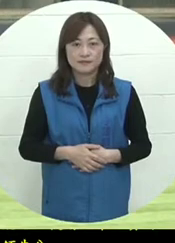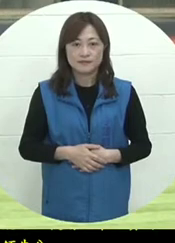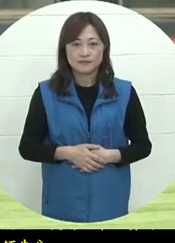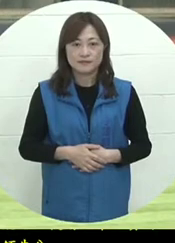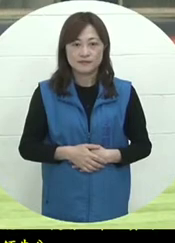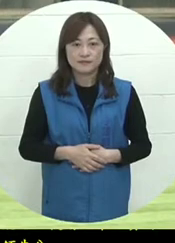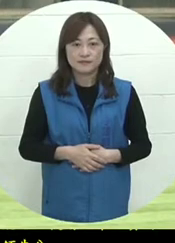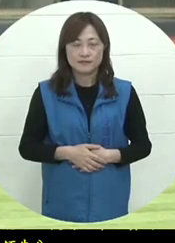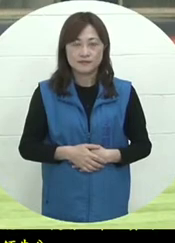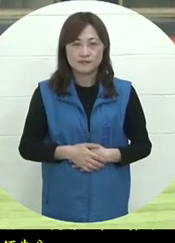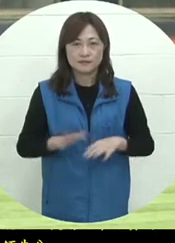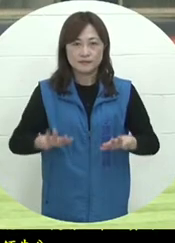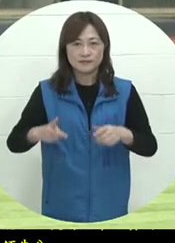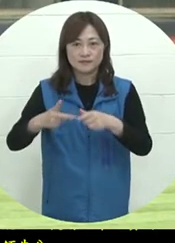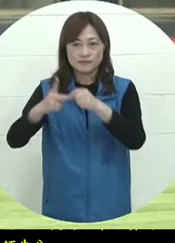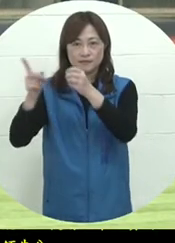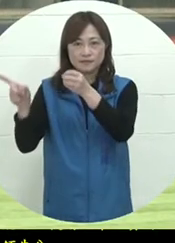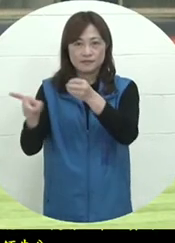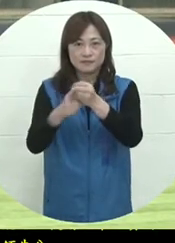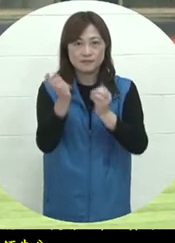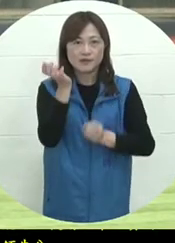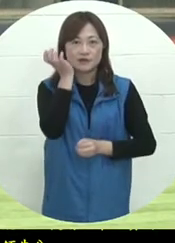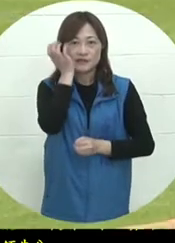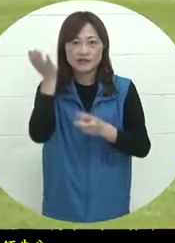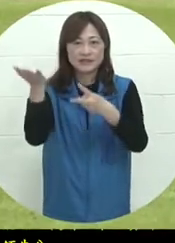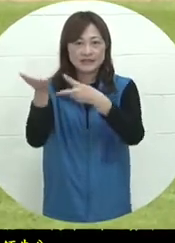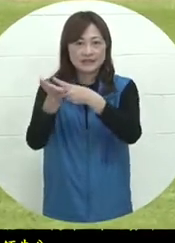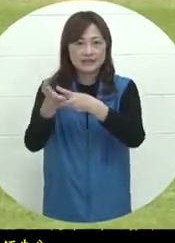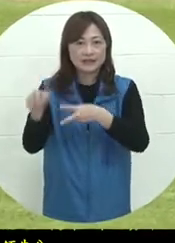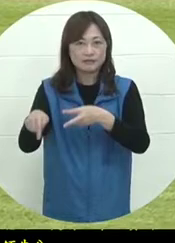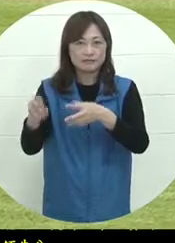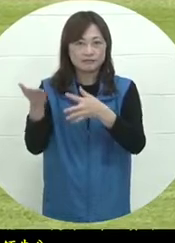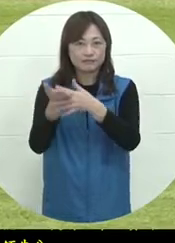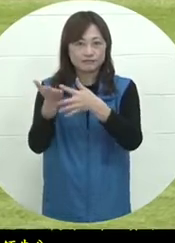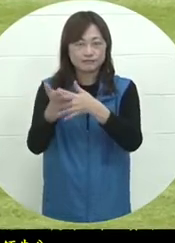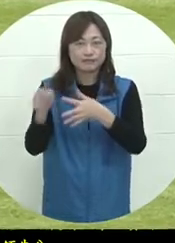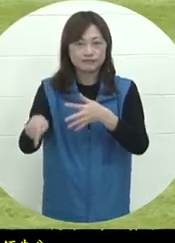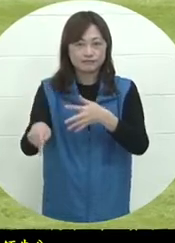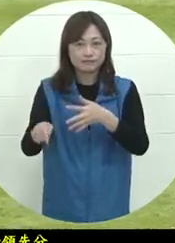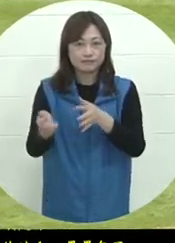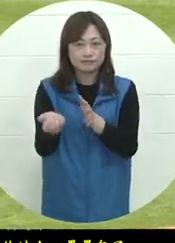Facing the second time, Xiong Dagang